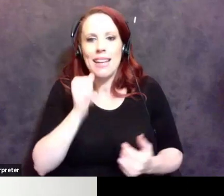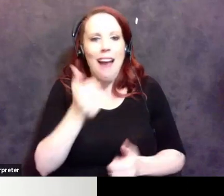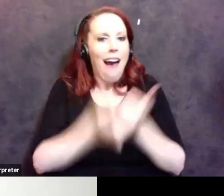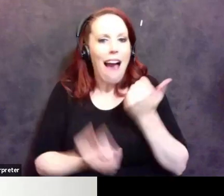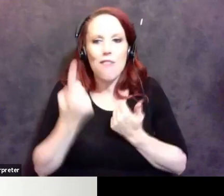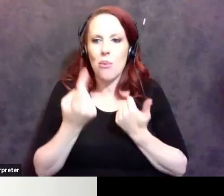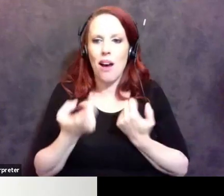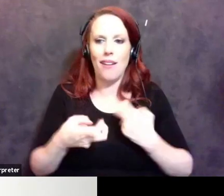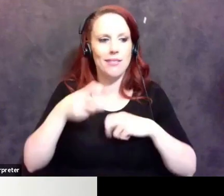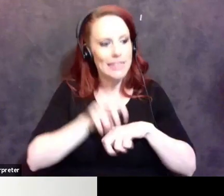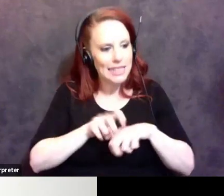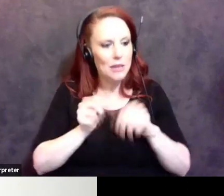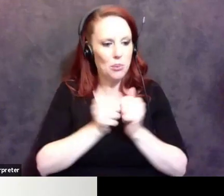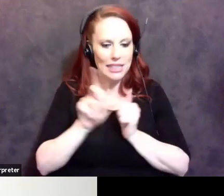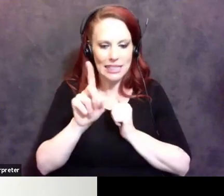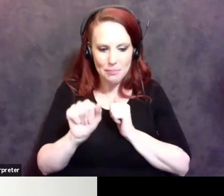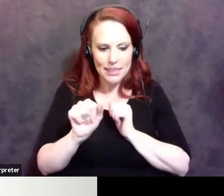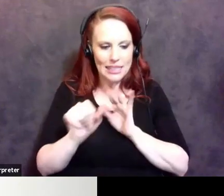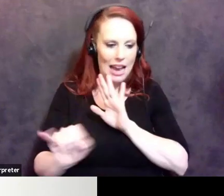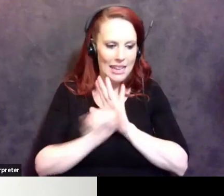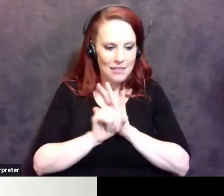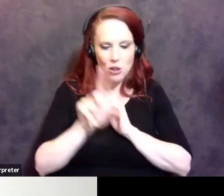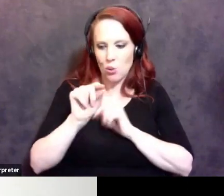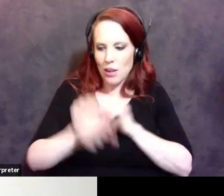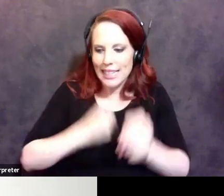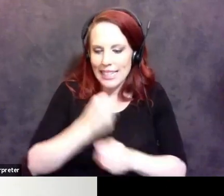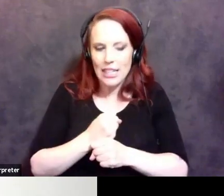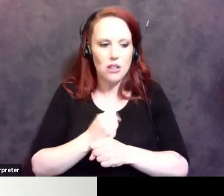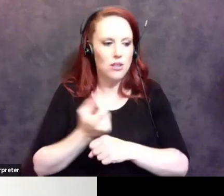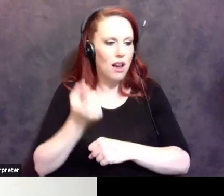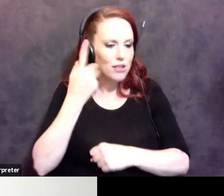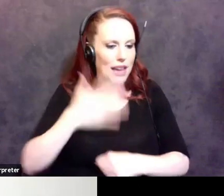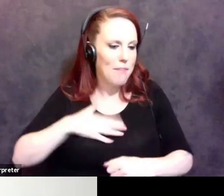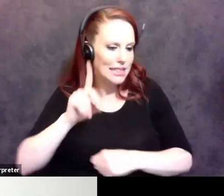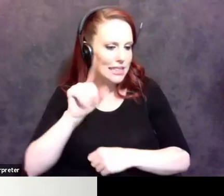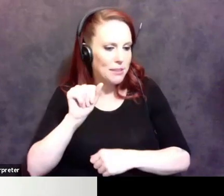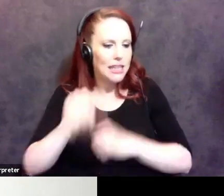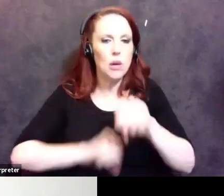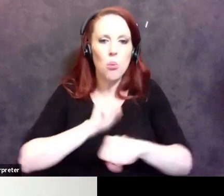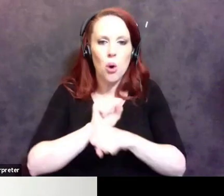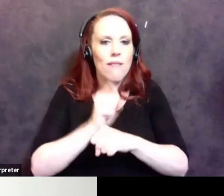identity for over 20 years? Sitting in disability work for over 10 years. If you use differently